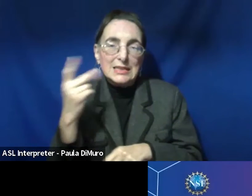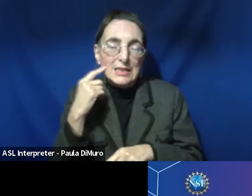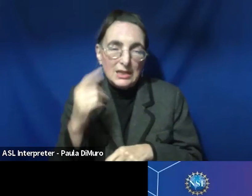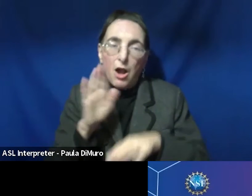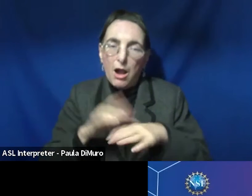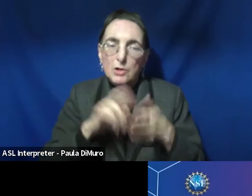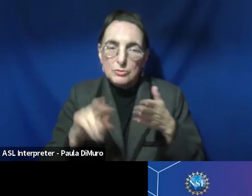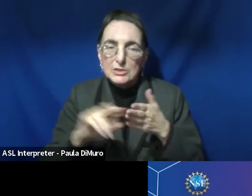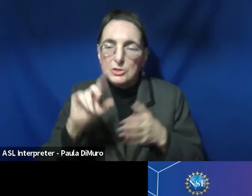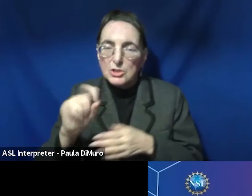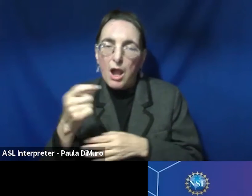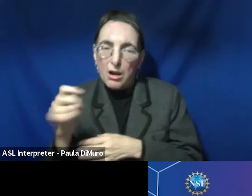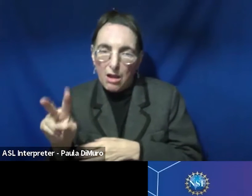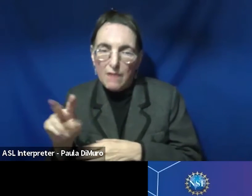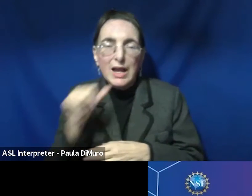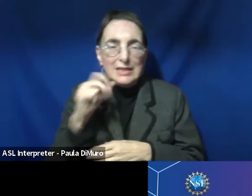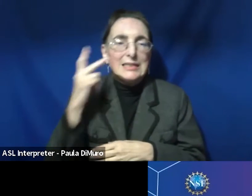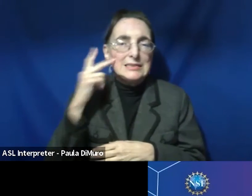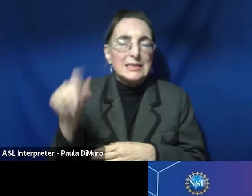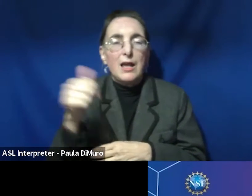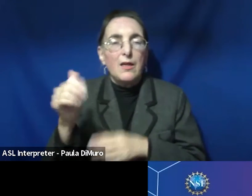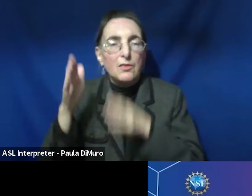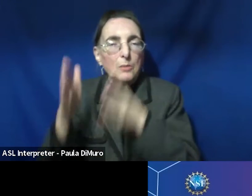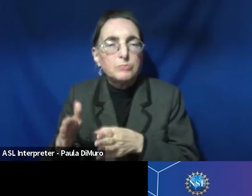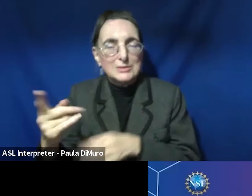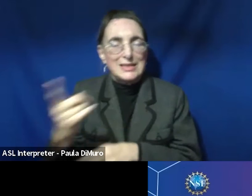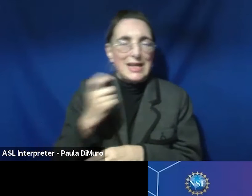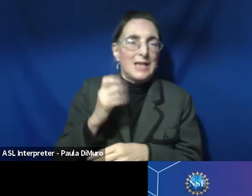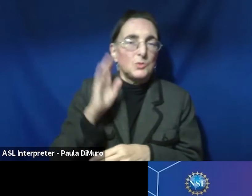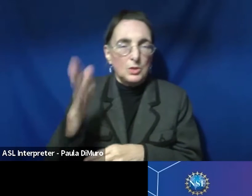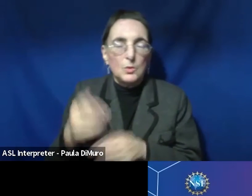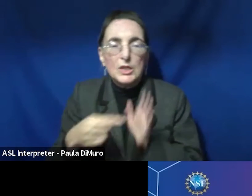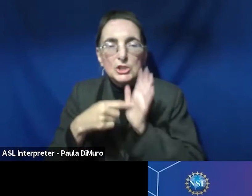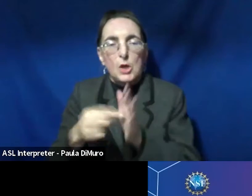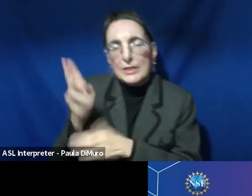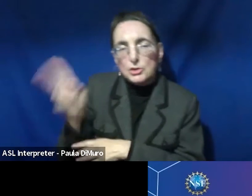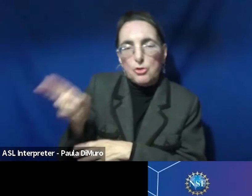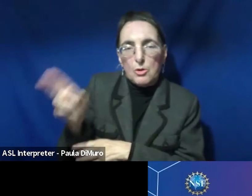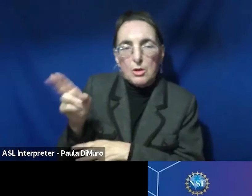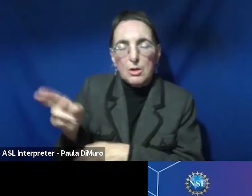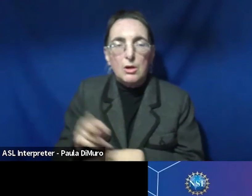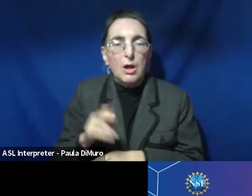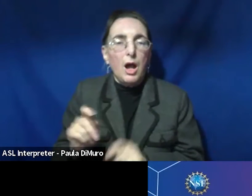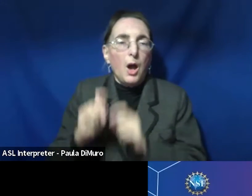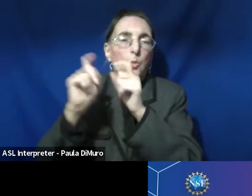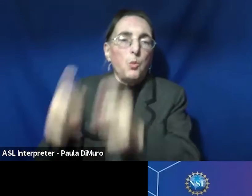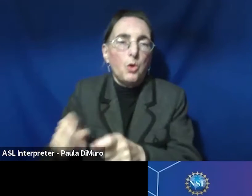And I did see someone else had asked a question on, will we show historical awards data? And the answer to that question is, yes, we will.